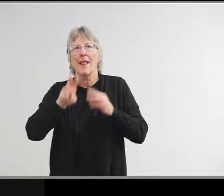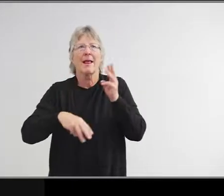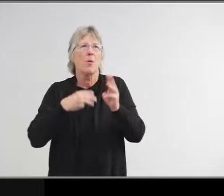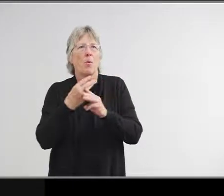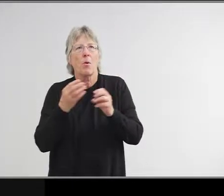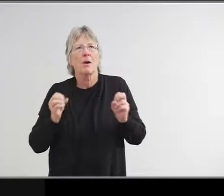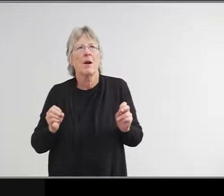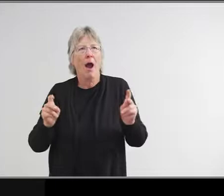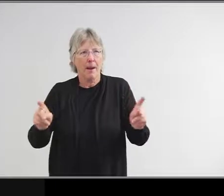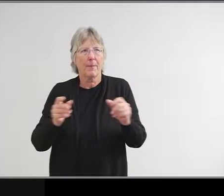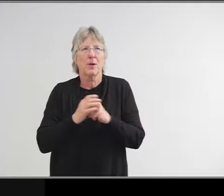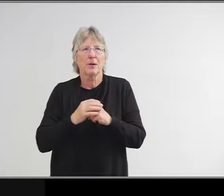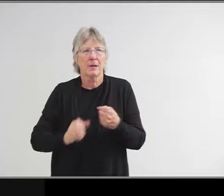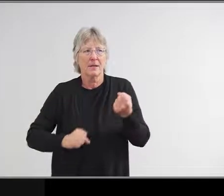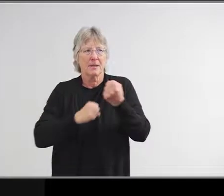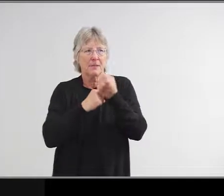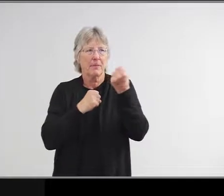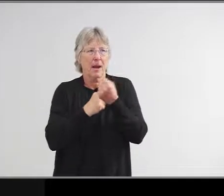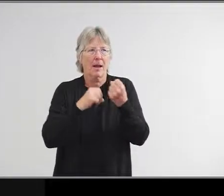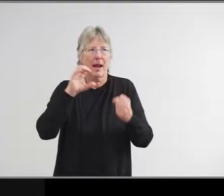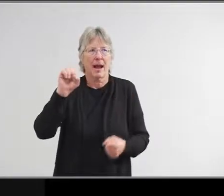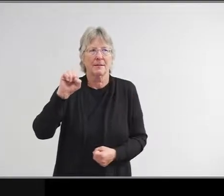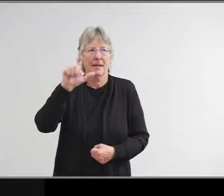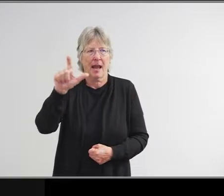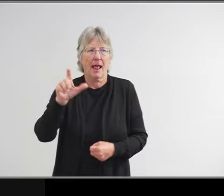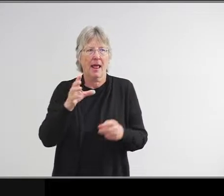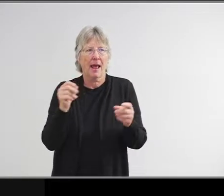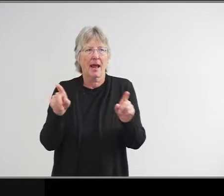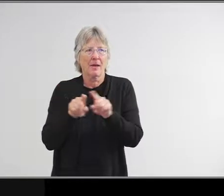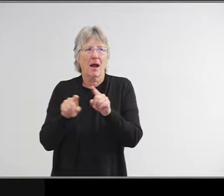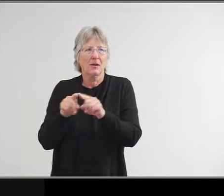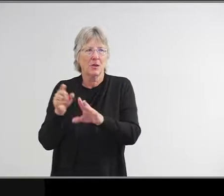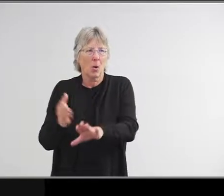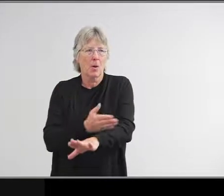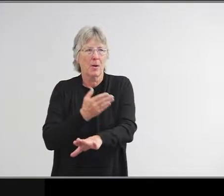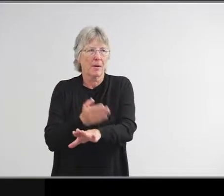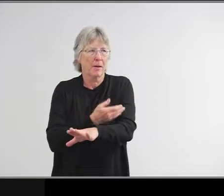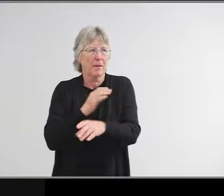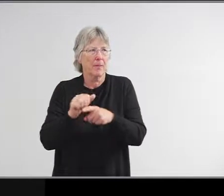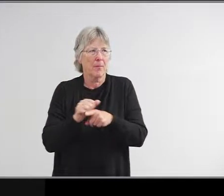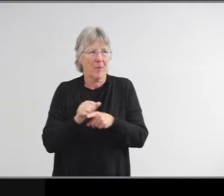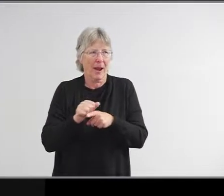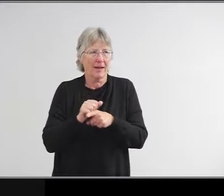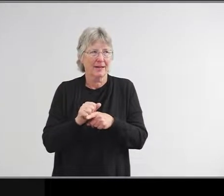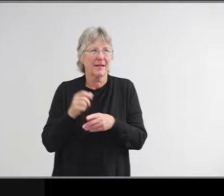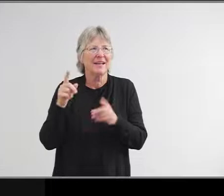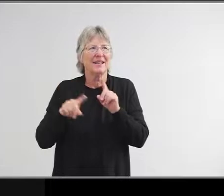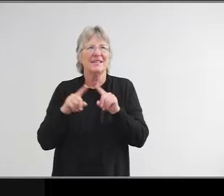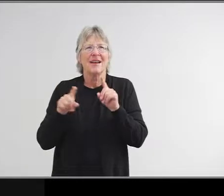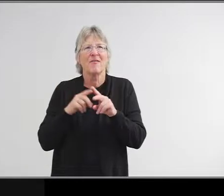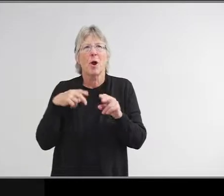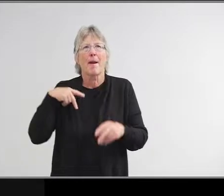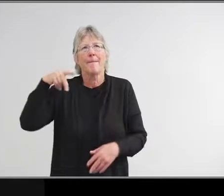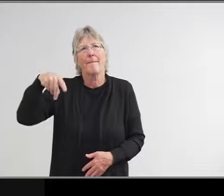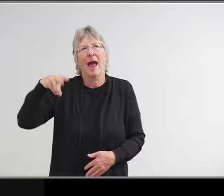supporting SEL and restorative practices. A snapshot into pathway teaming and collaboration includes working together